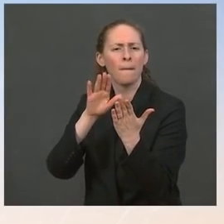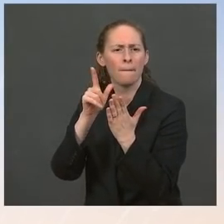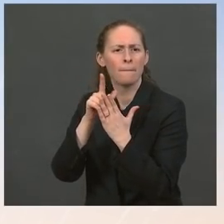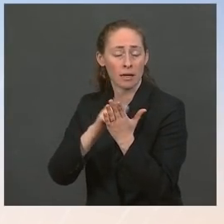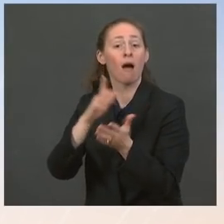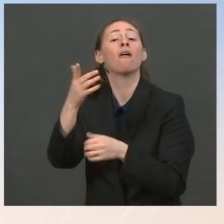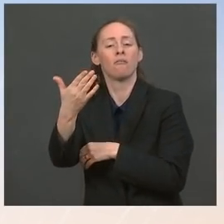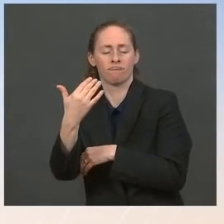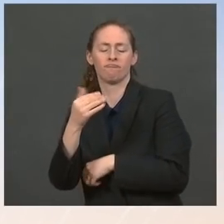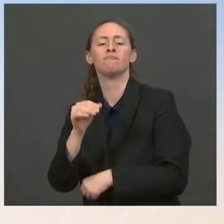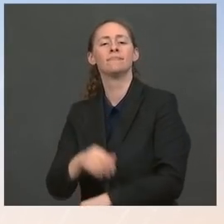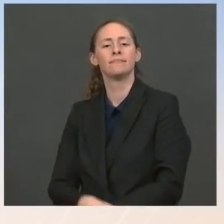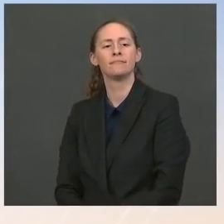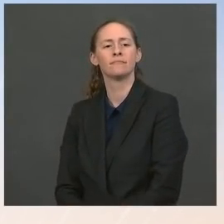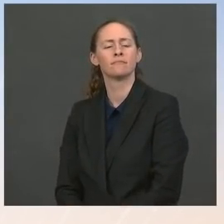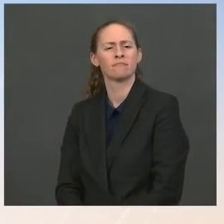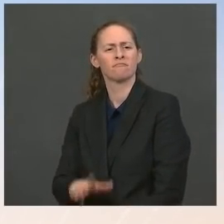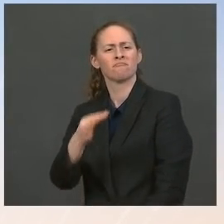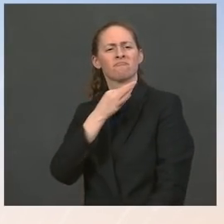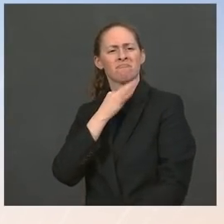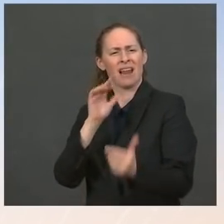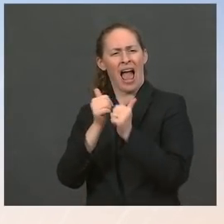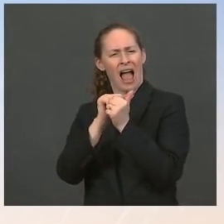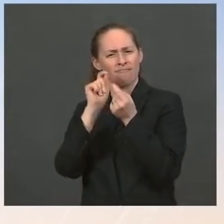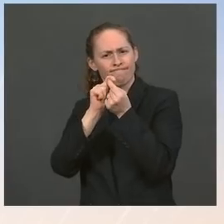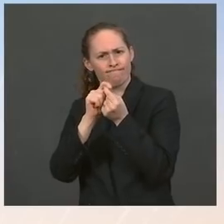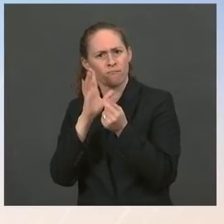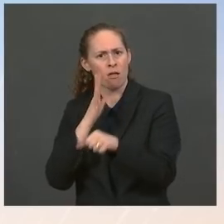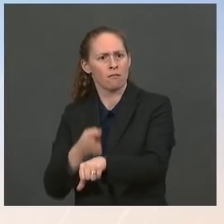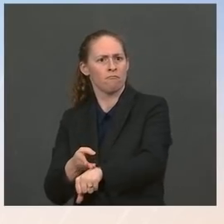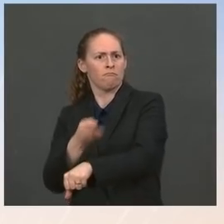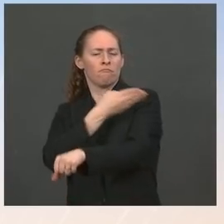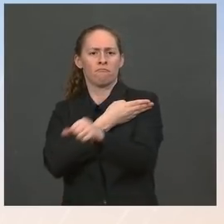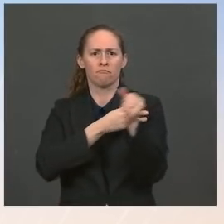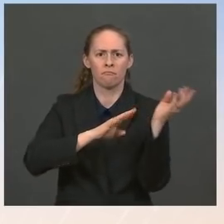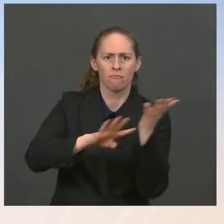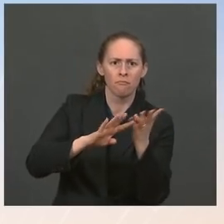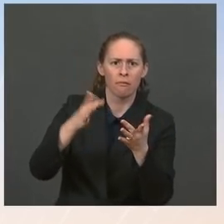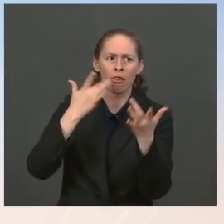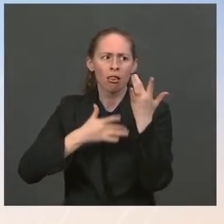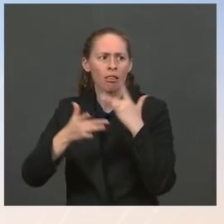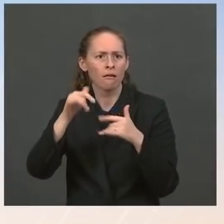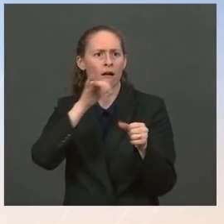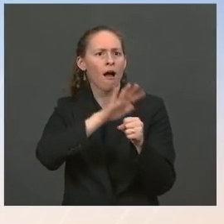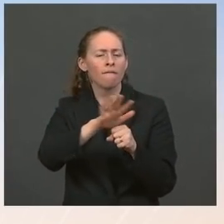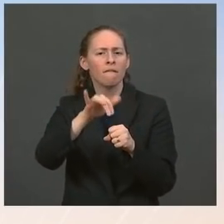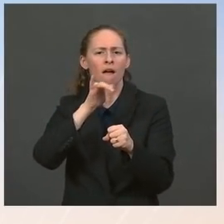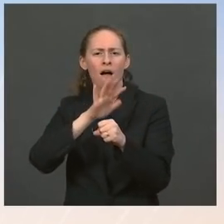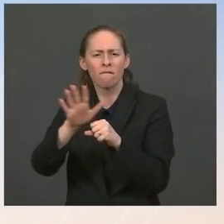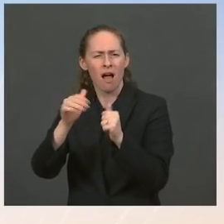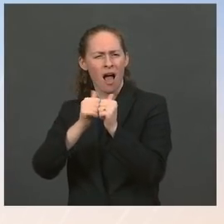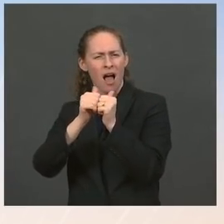The Press: How will that help the supply chain issues that the U.S. is facing right now? I know that's something that you've said often when you're talking about the supply chain.